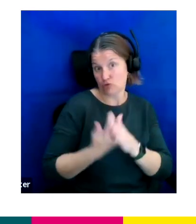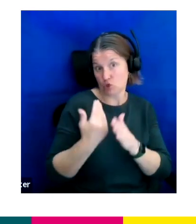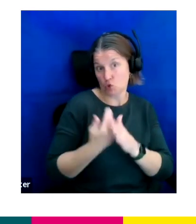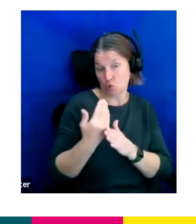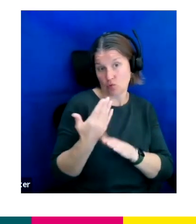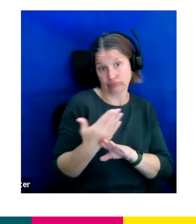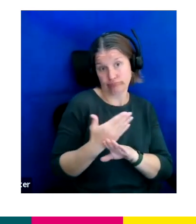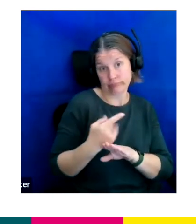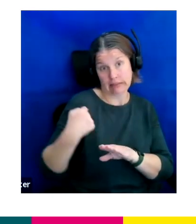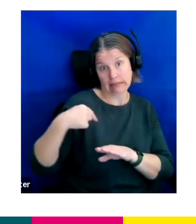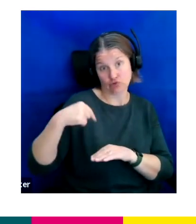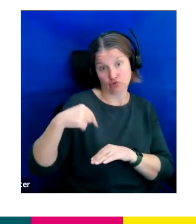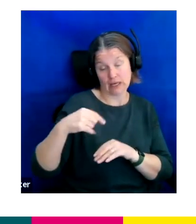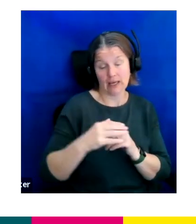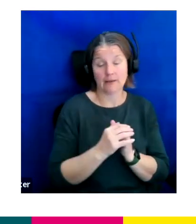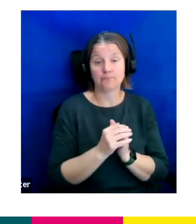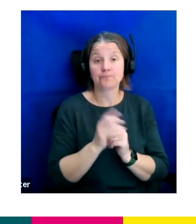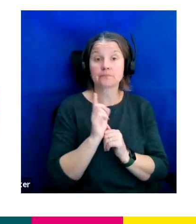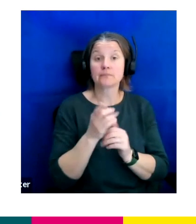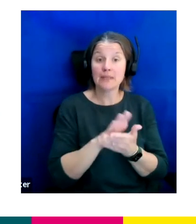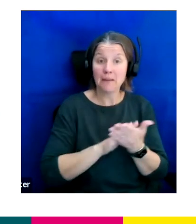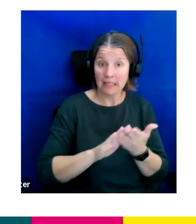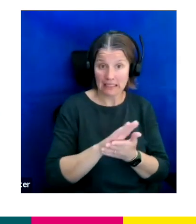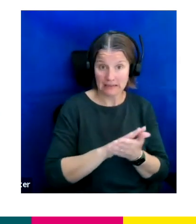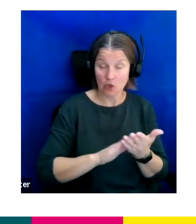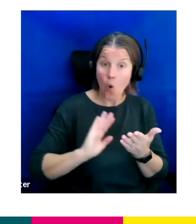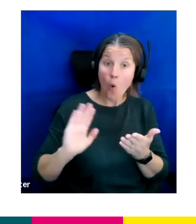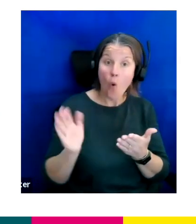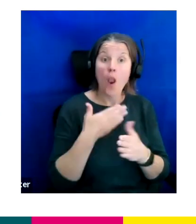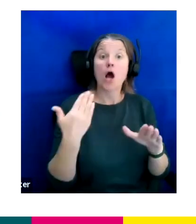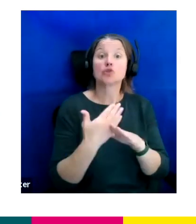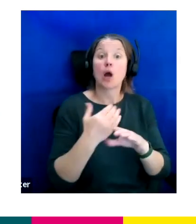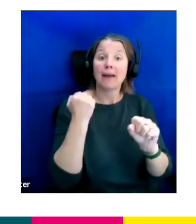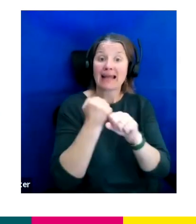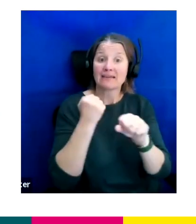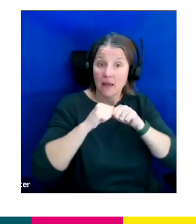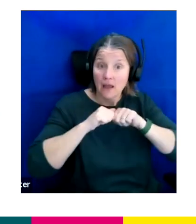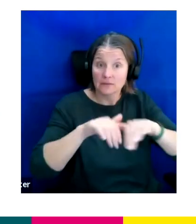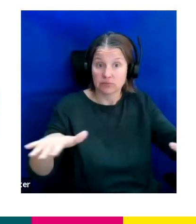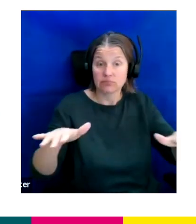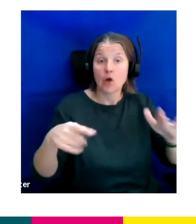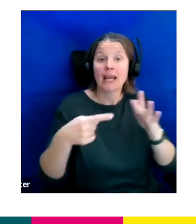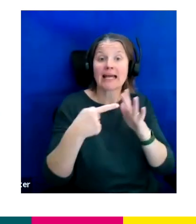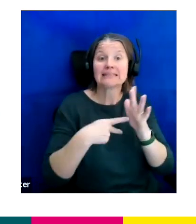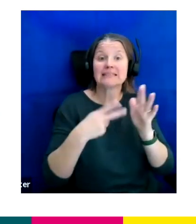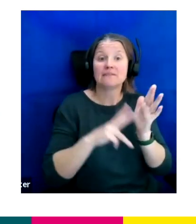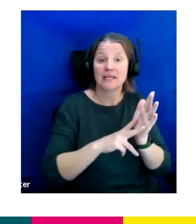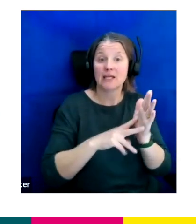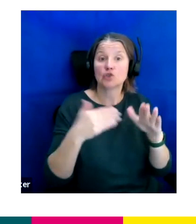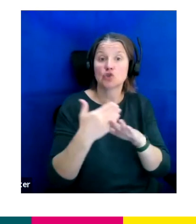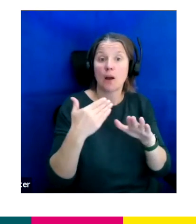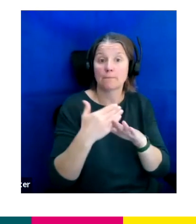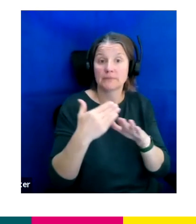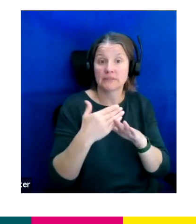This essentially means that all of our job ads on ITVjobs.com will have very detailed